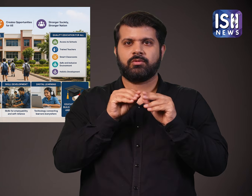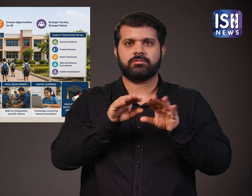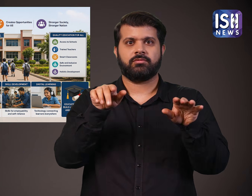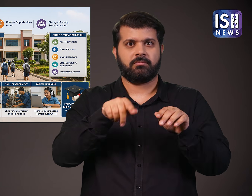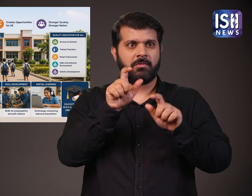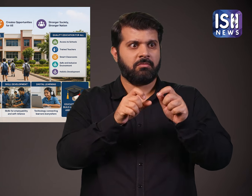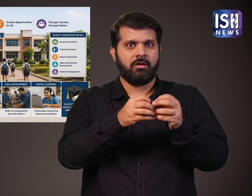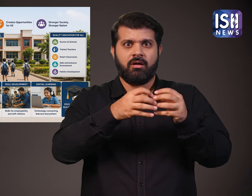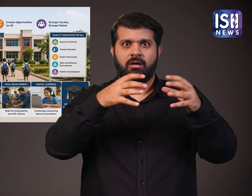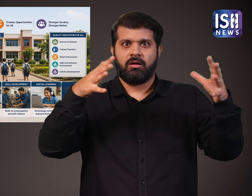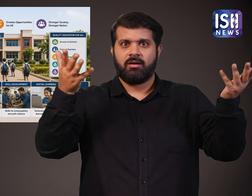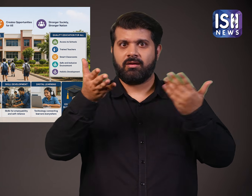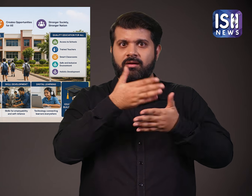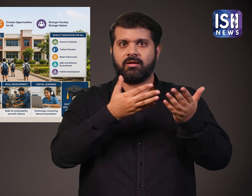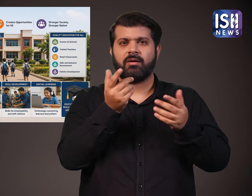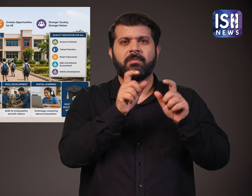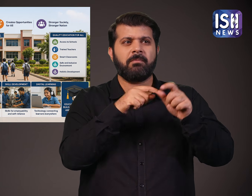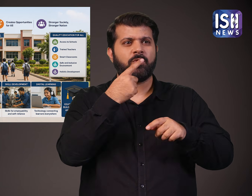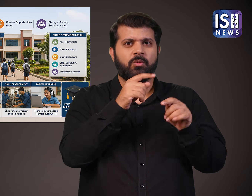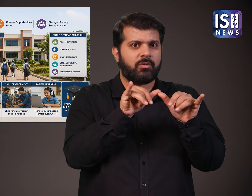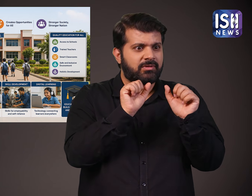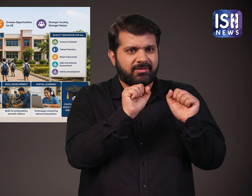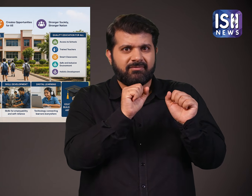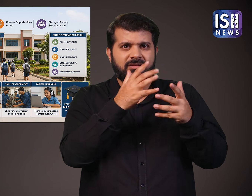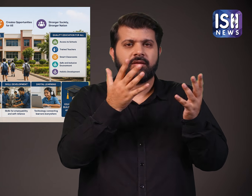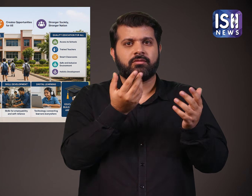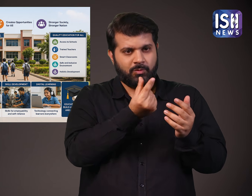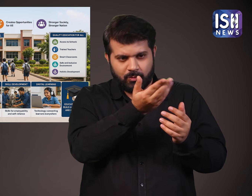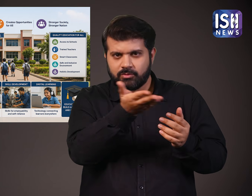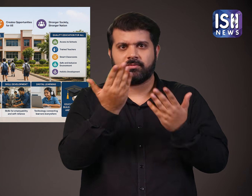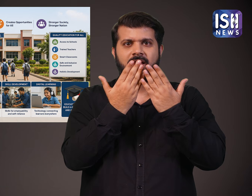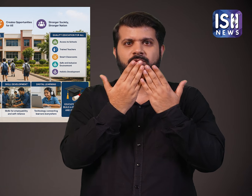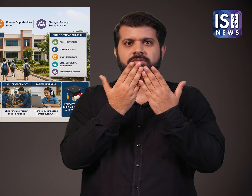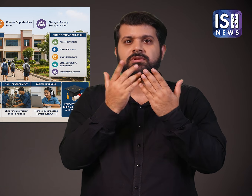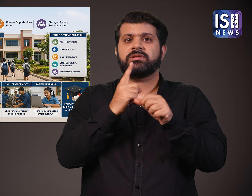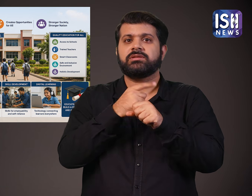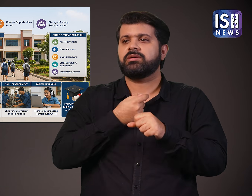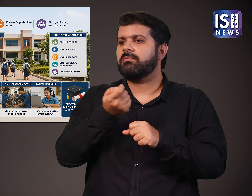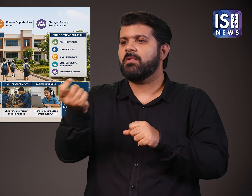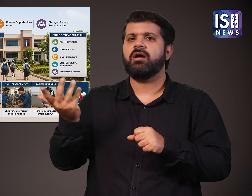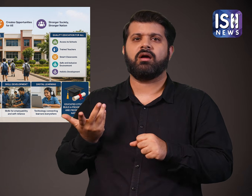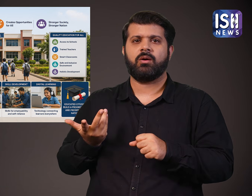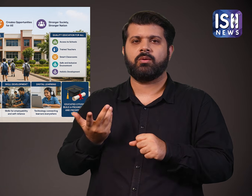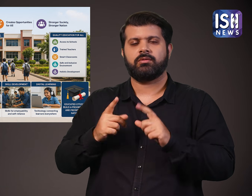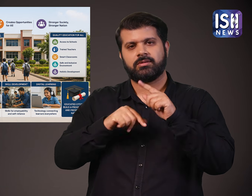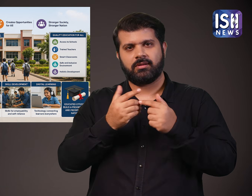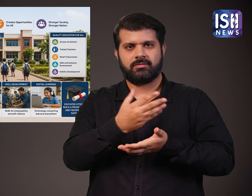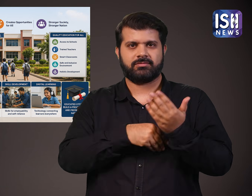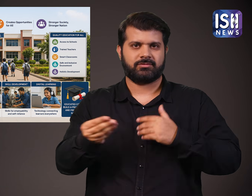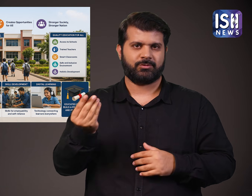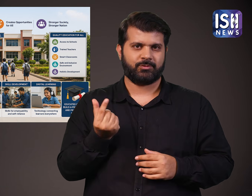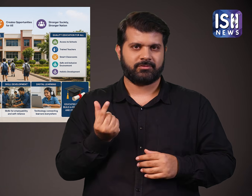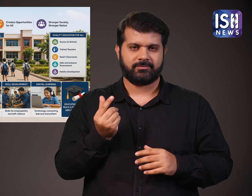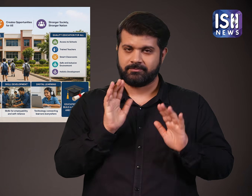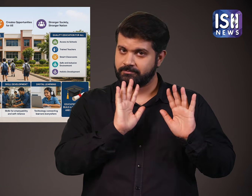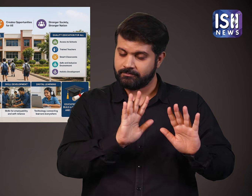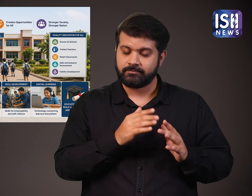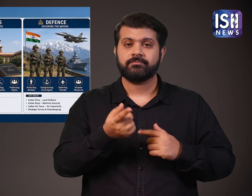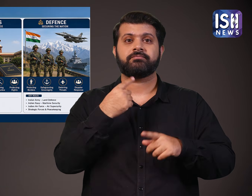An educated population helps a country grow. Taxes help fund schools, support students in need, and pay teachers' salaries.